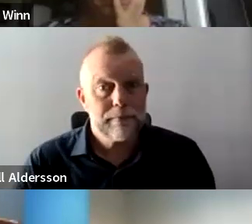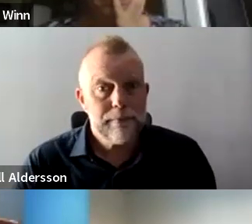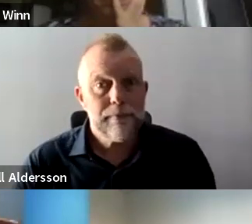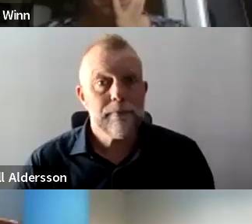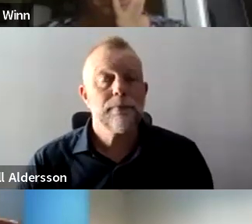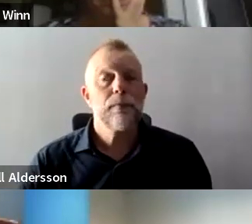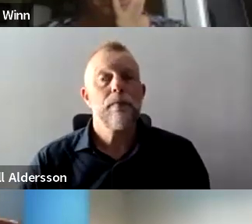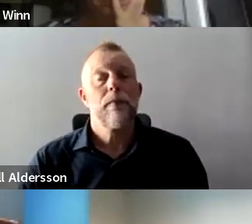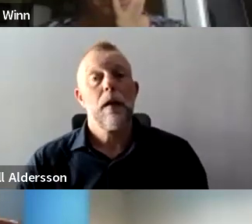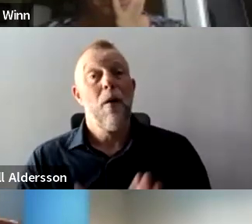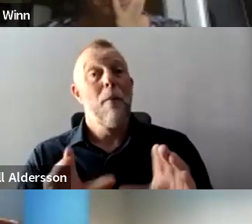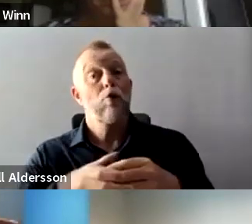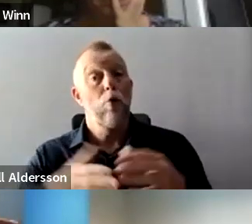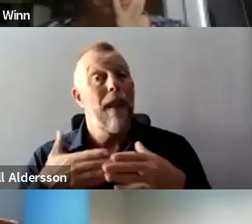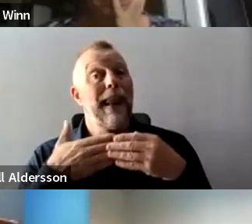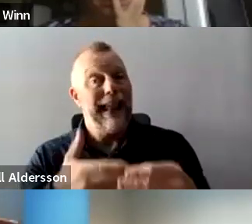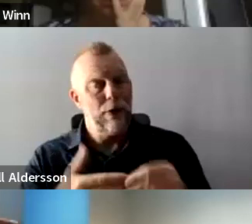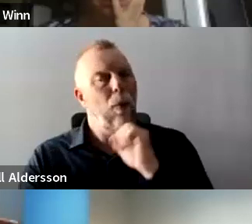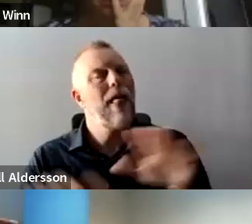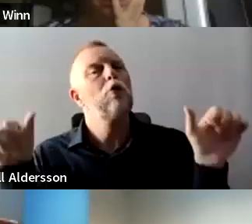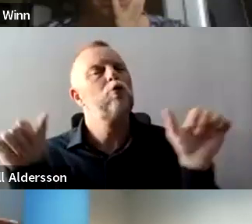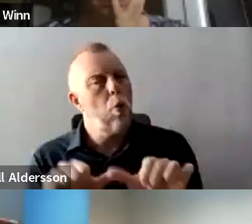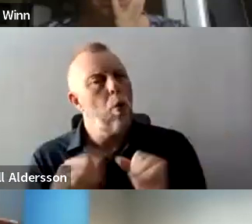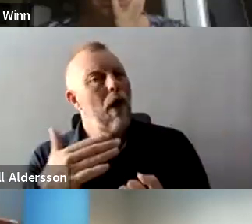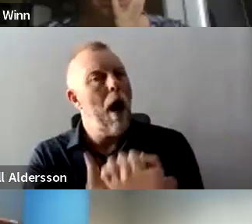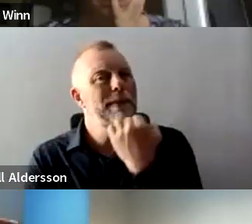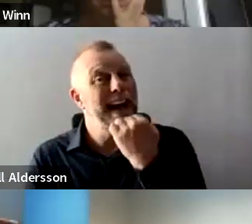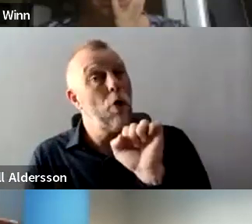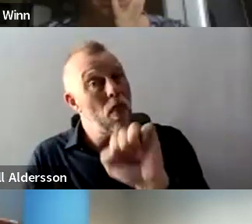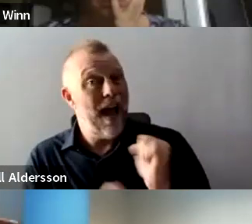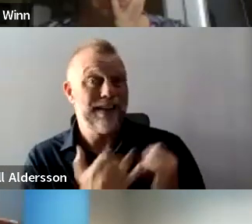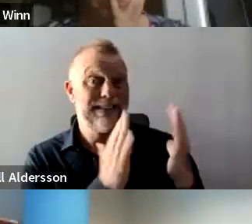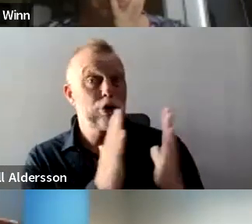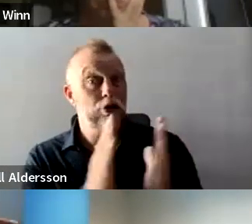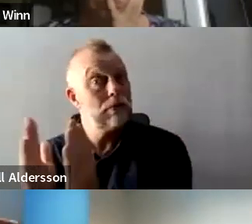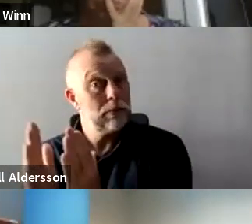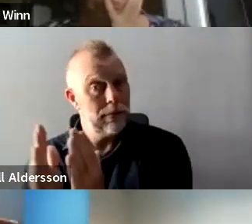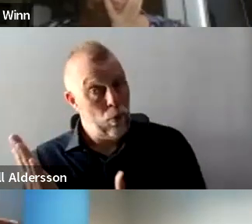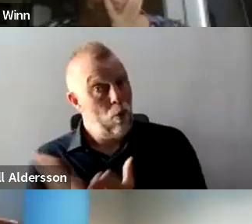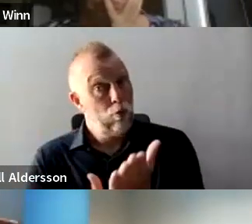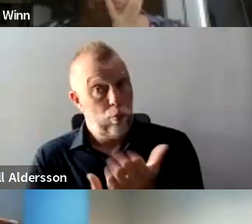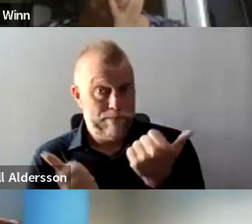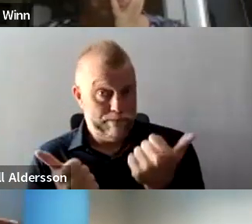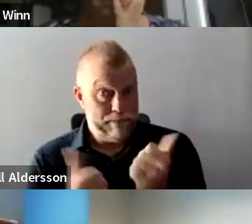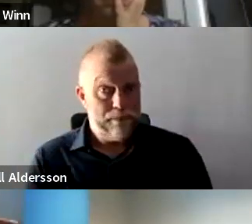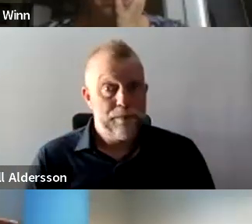Module leads will all give a short update on their section as we carry on.